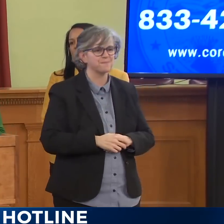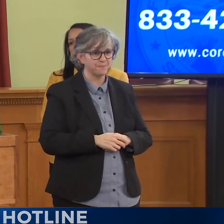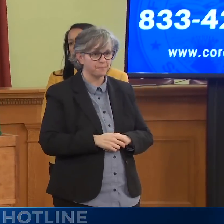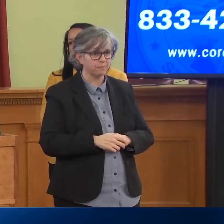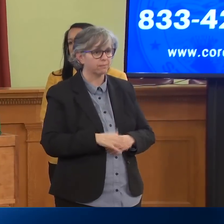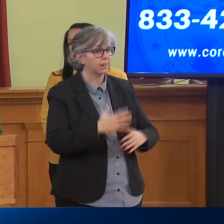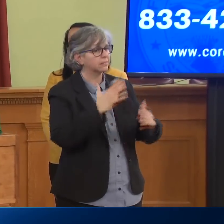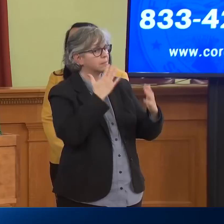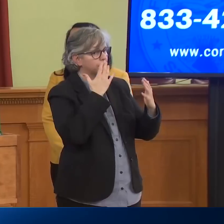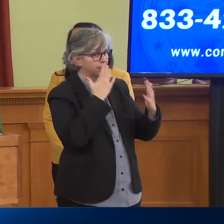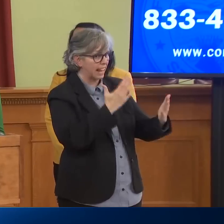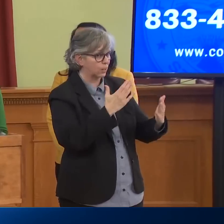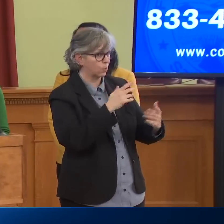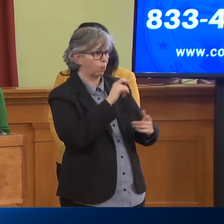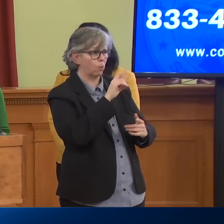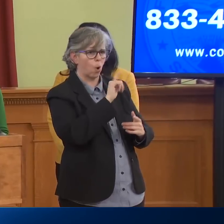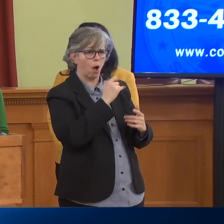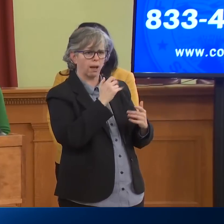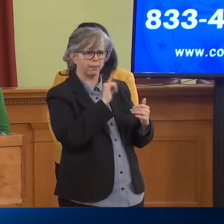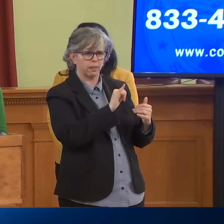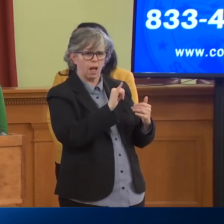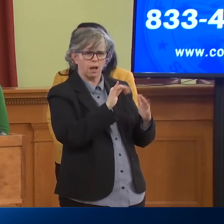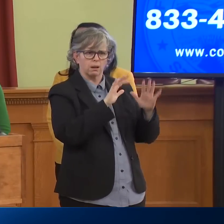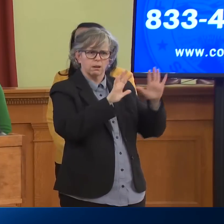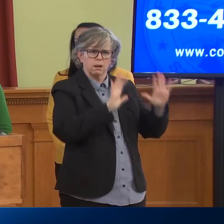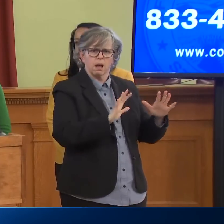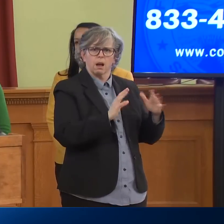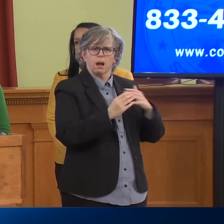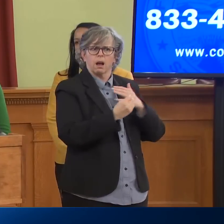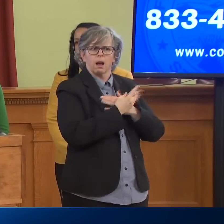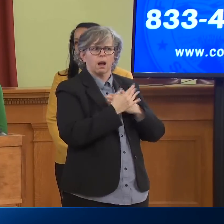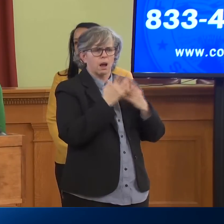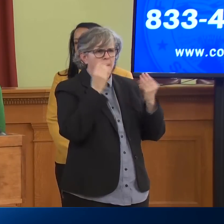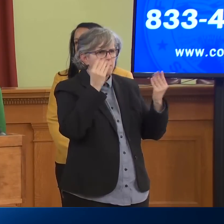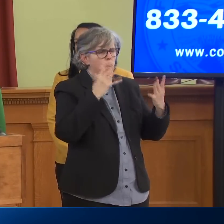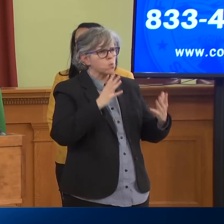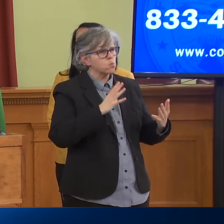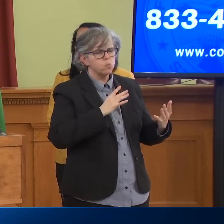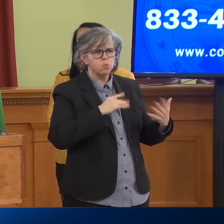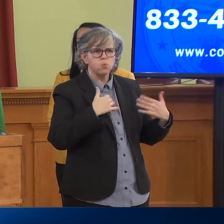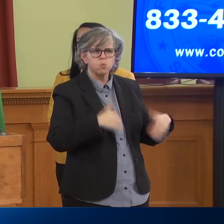THANK YOU. THANK YOU, LORI.